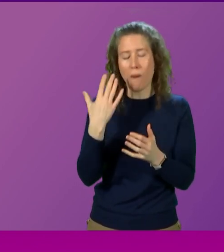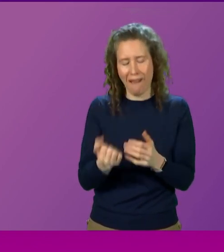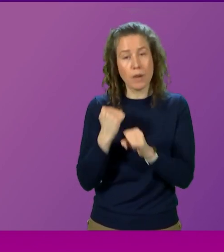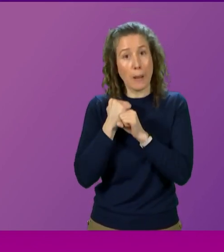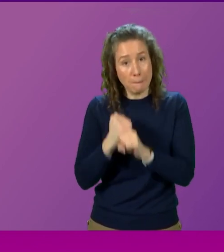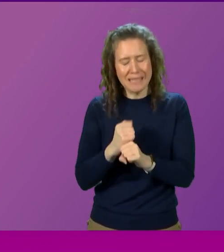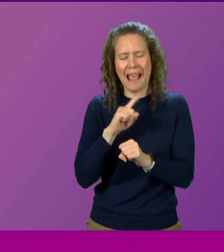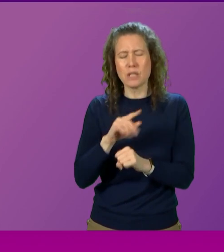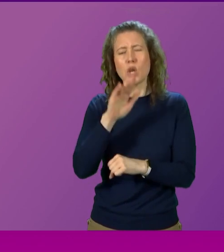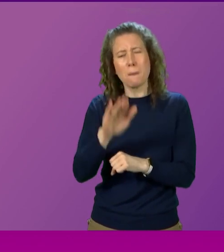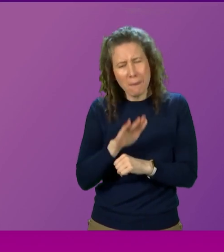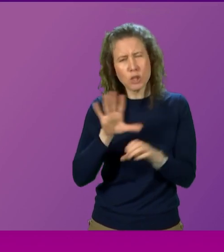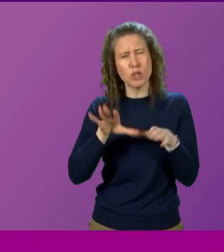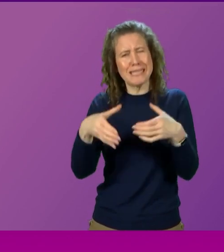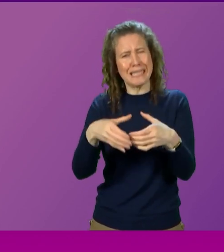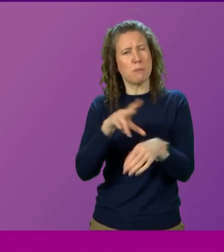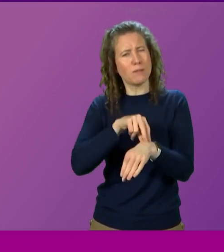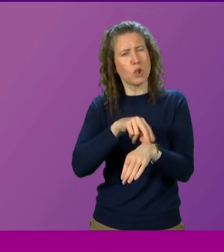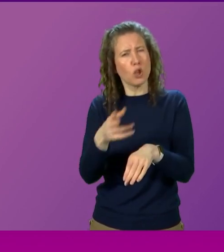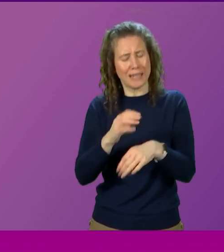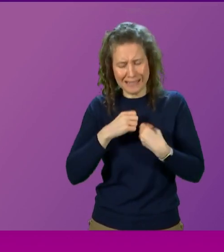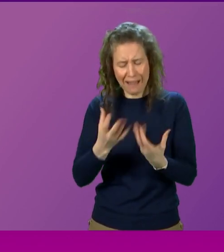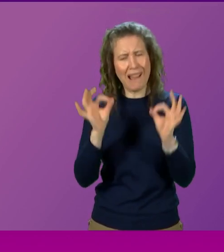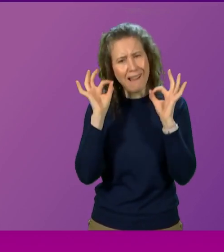and compassionate team of doctors who deliver excellent care.